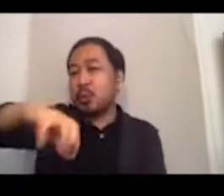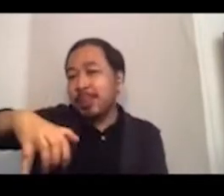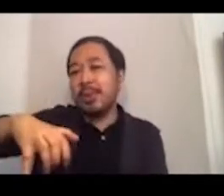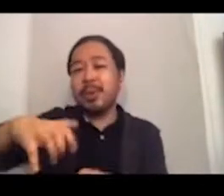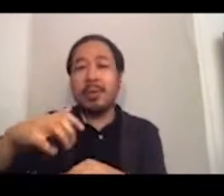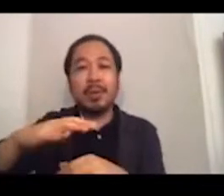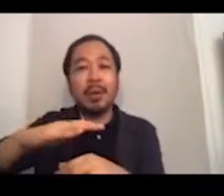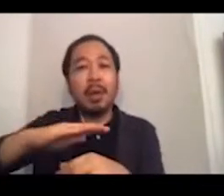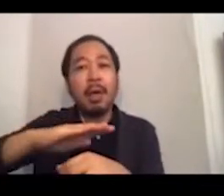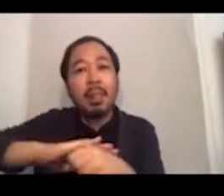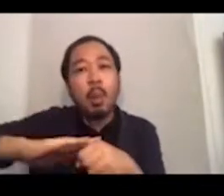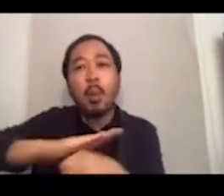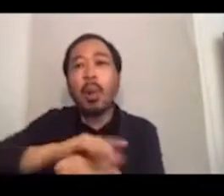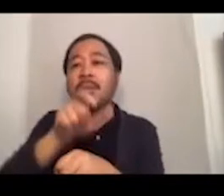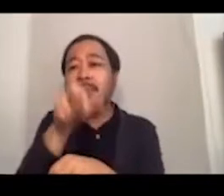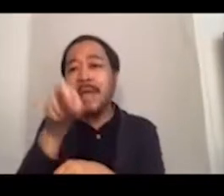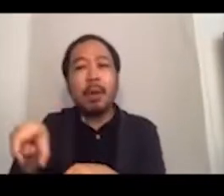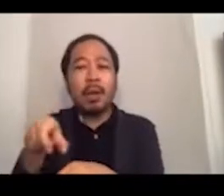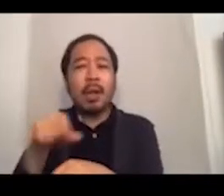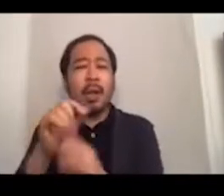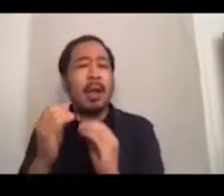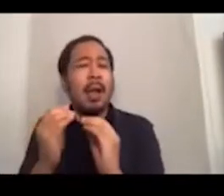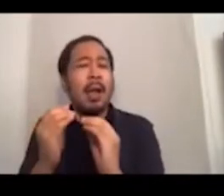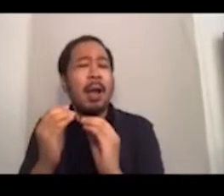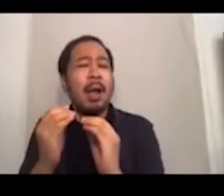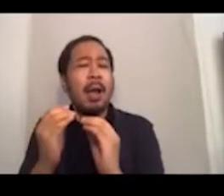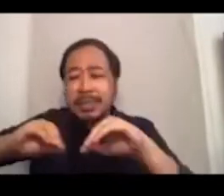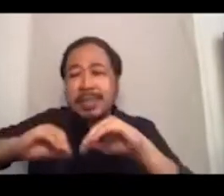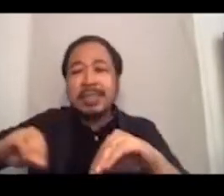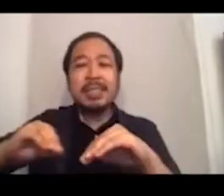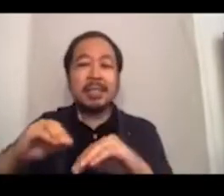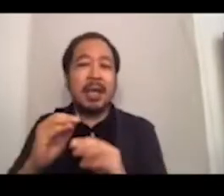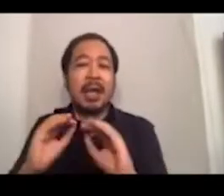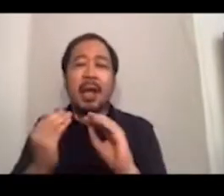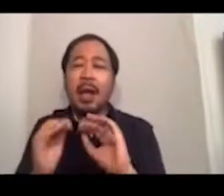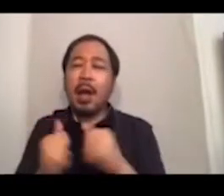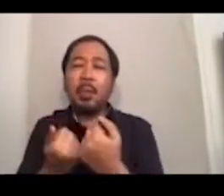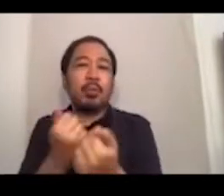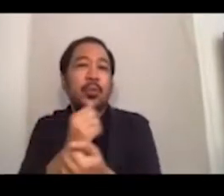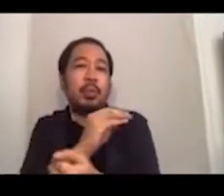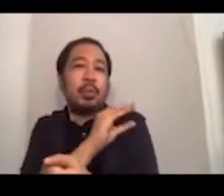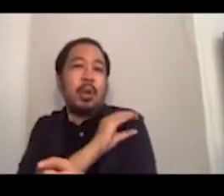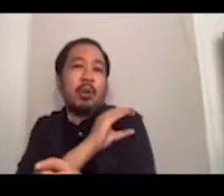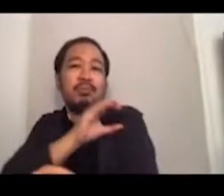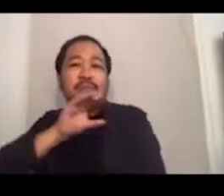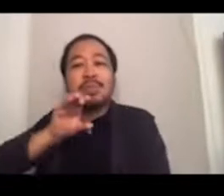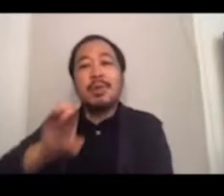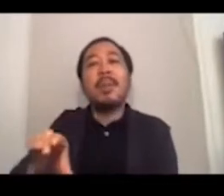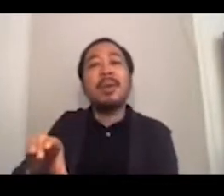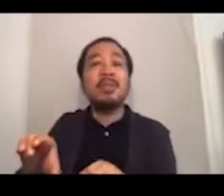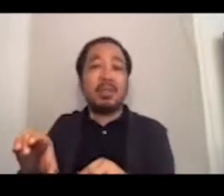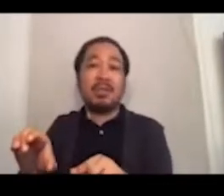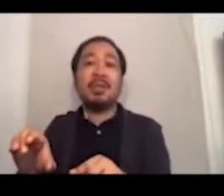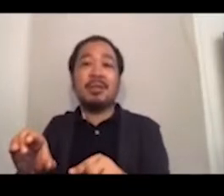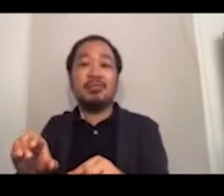at the local level, and the discussions happening globally have to have a local lens.